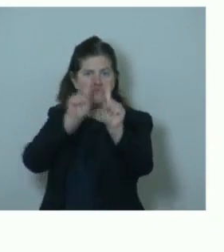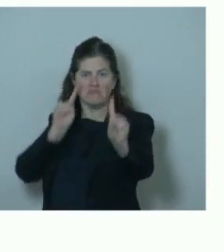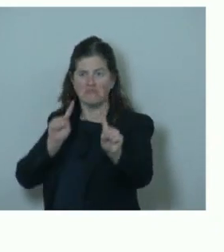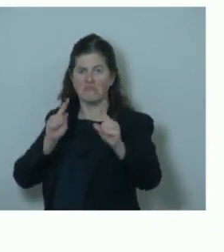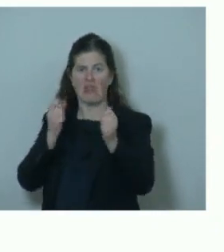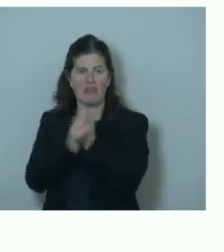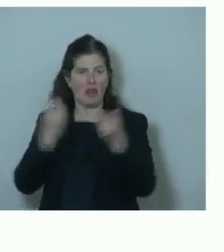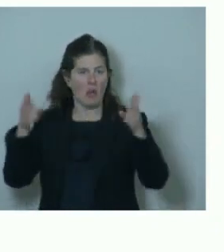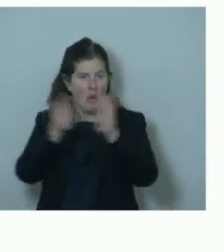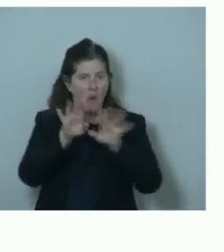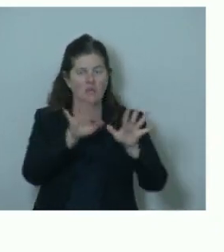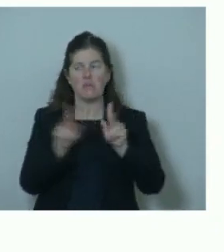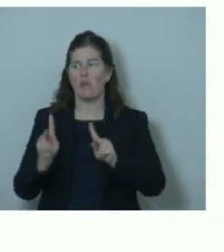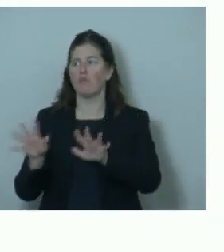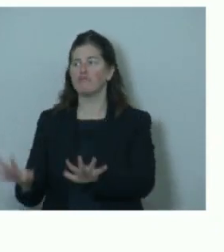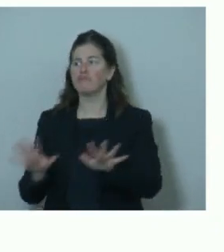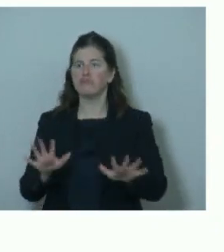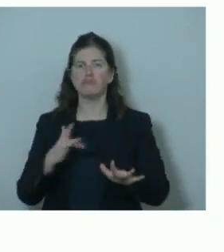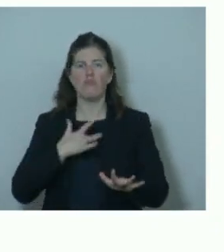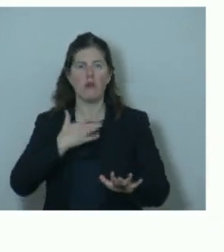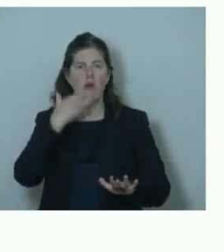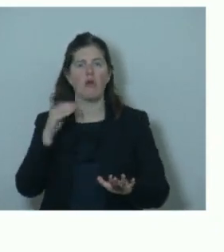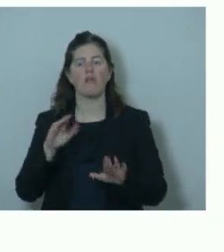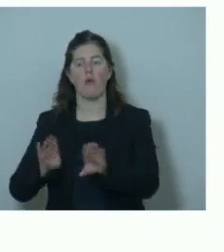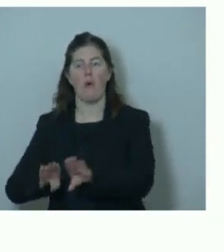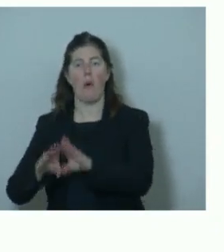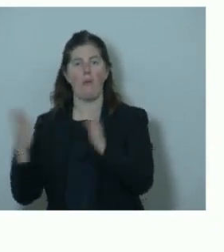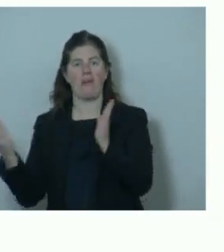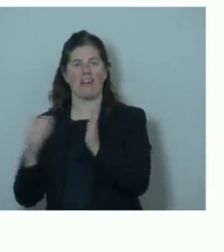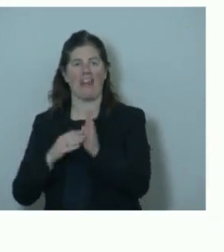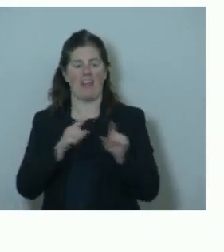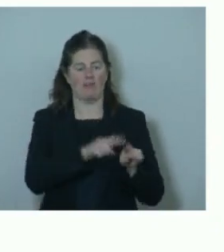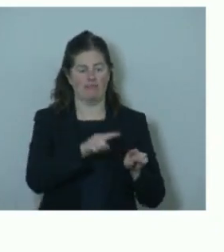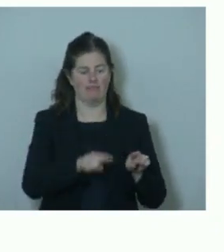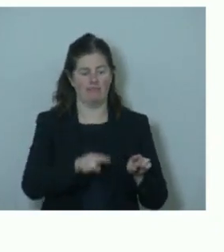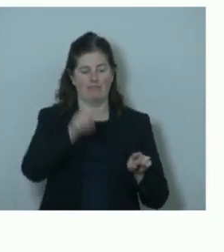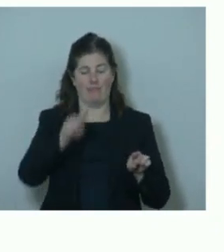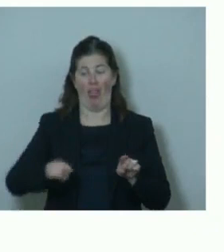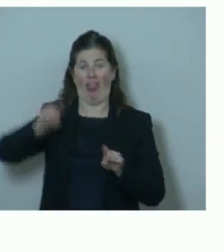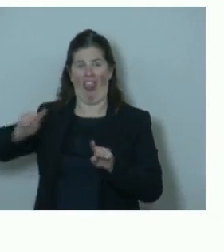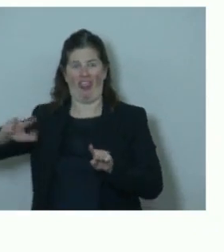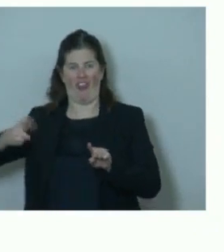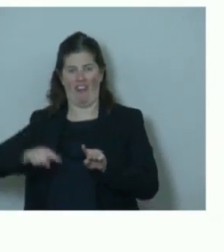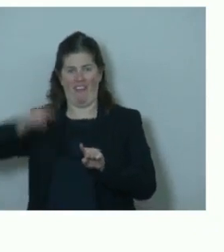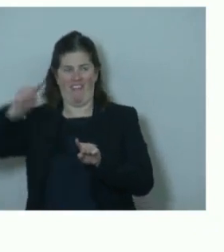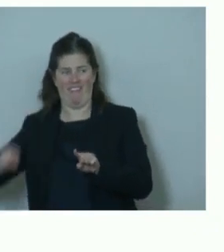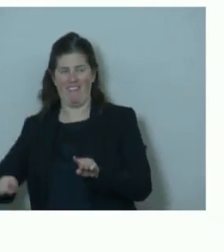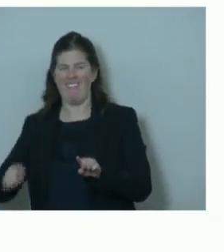THEN THEY GOT THE EPIDEMIC UNDER CONTROL AGAIN. TREMENDOUS AMOUNT OF SOCIAL DISTANCING AND LOCKDOWN. PEOPLE RELAXED.